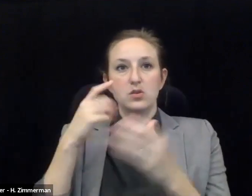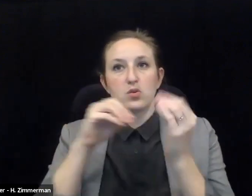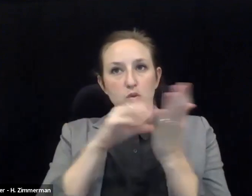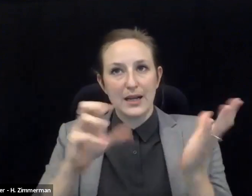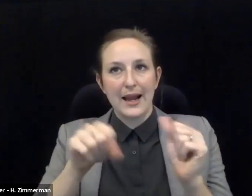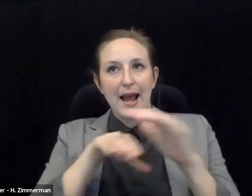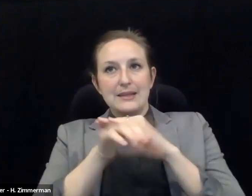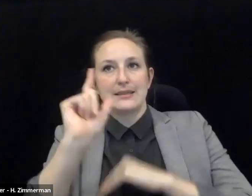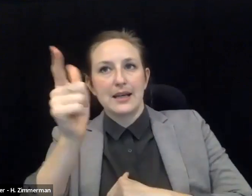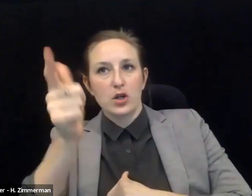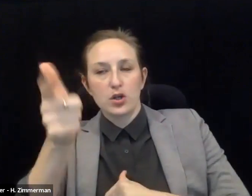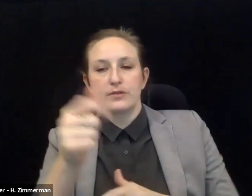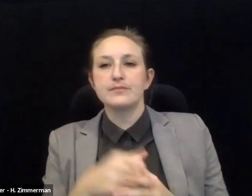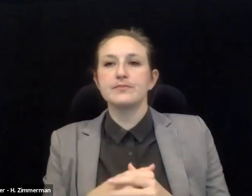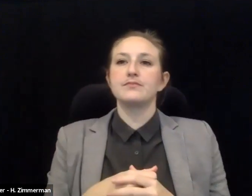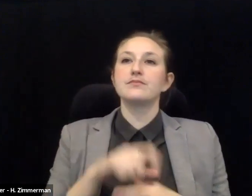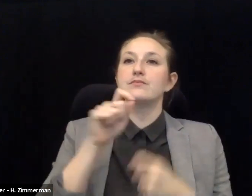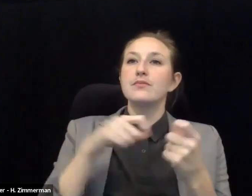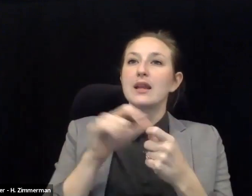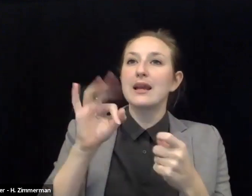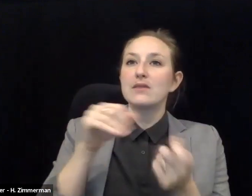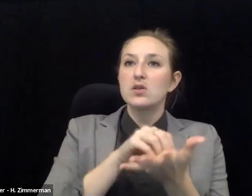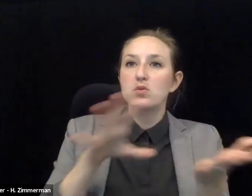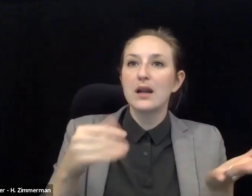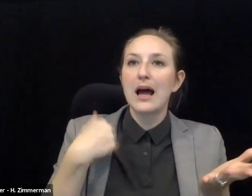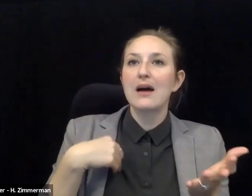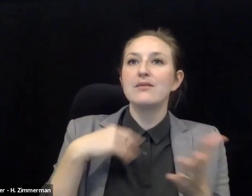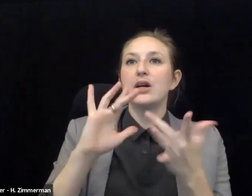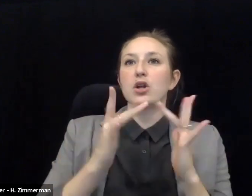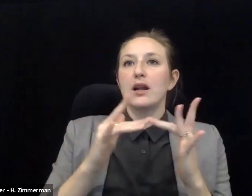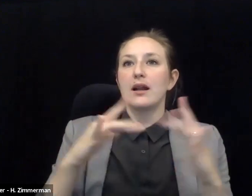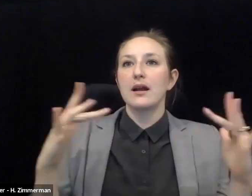especially if they have internet connection, we of